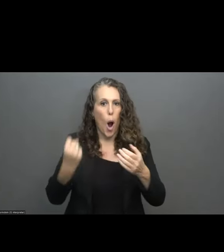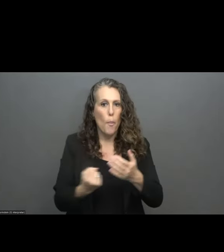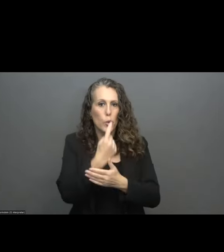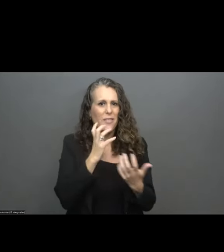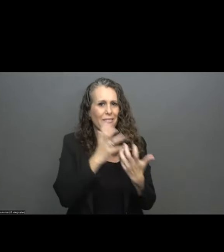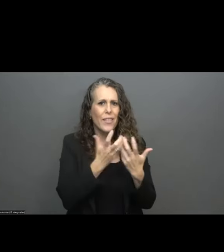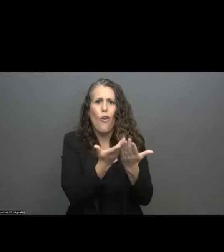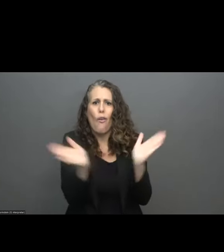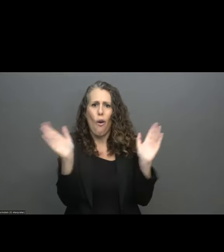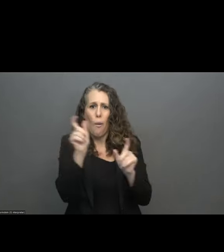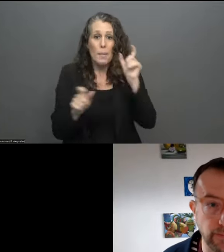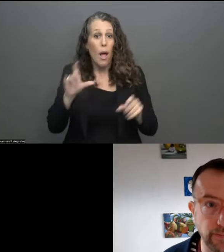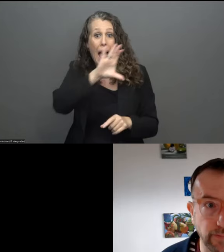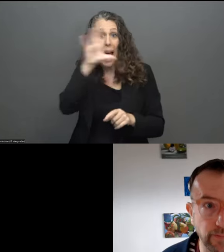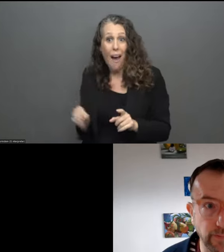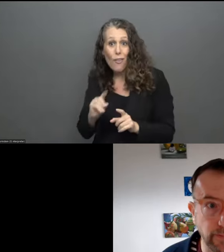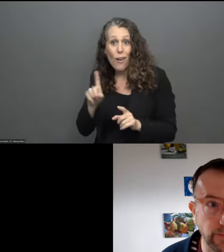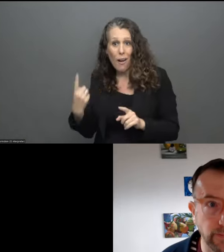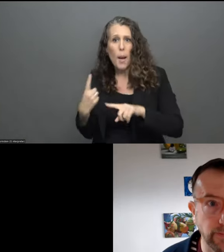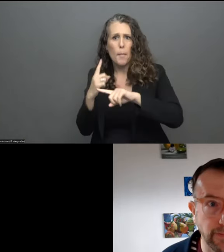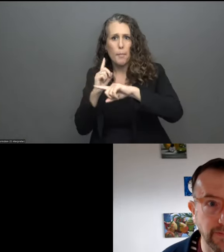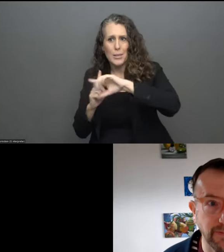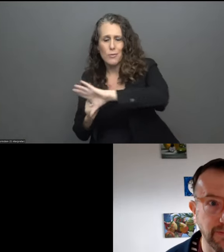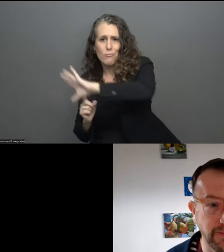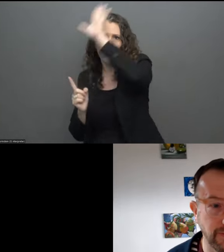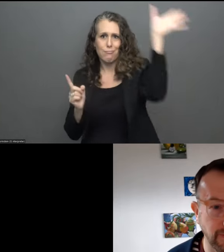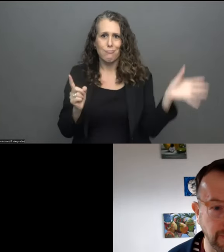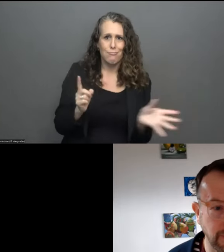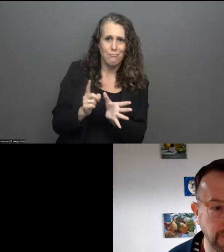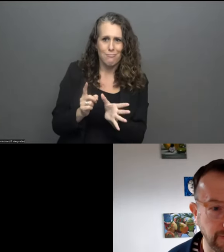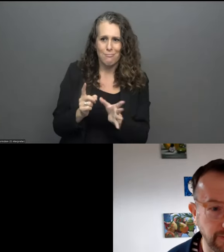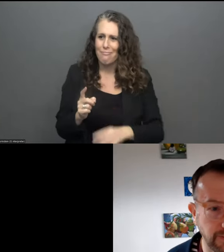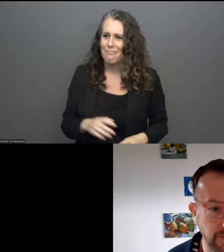and beyond. Thank you very much. 09:54:17 Thank you very much, Neil, and on